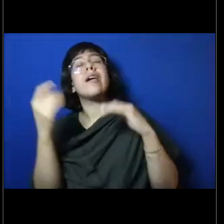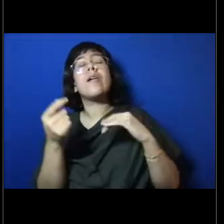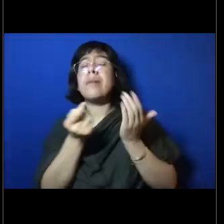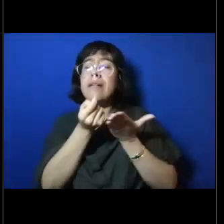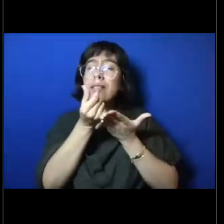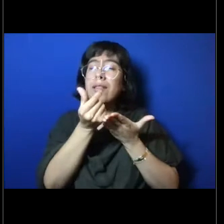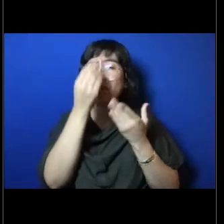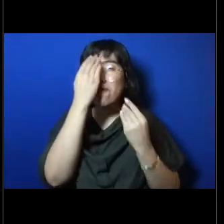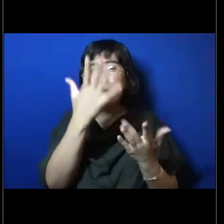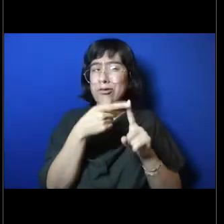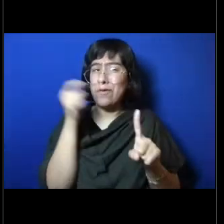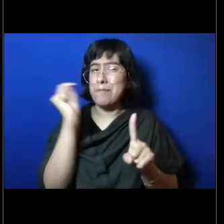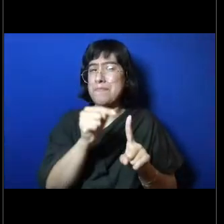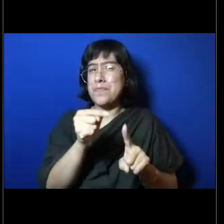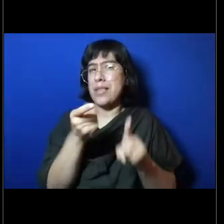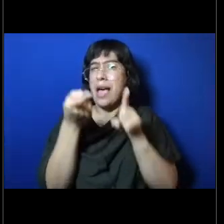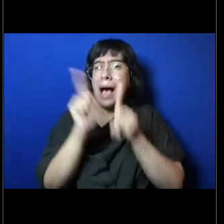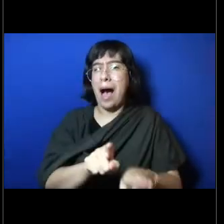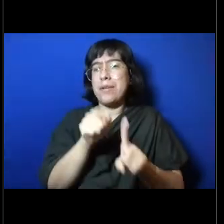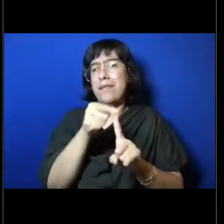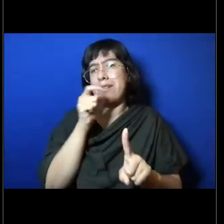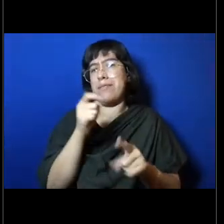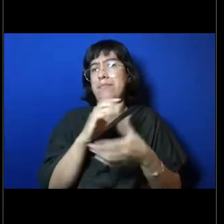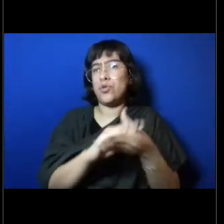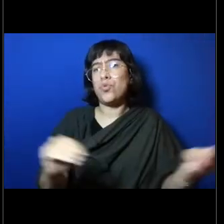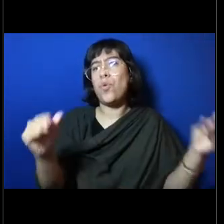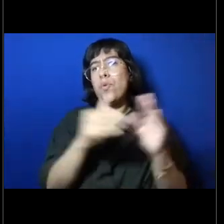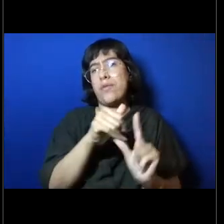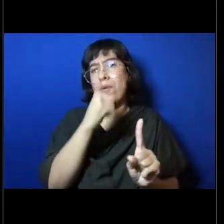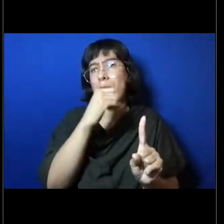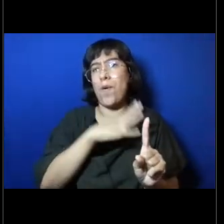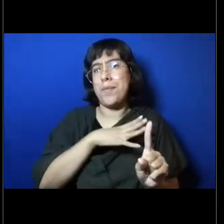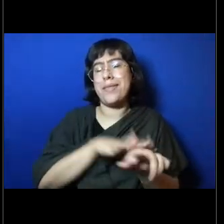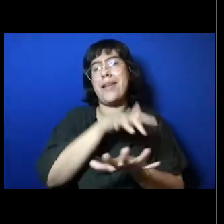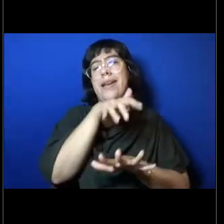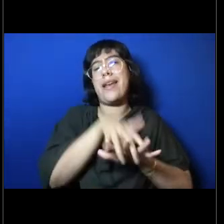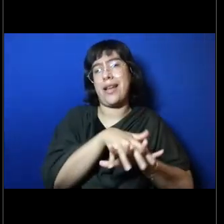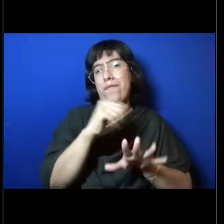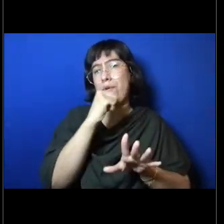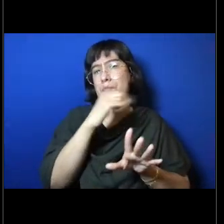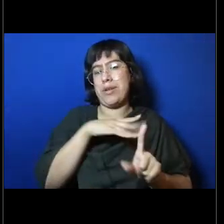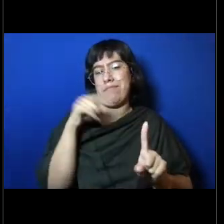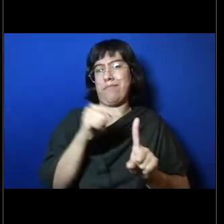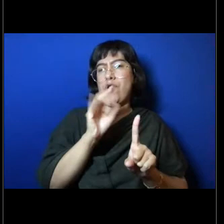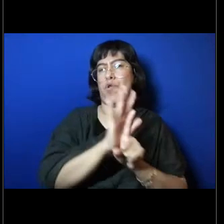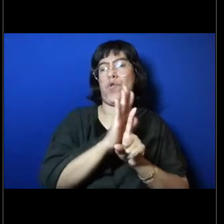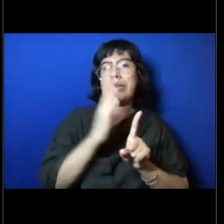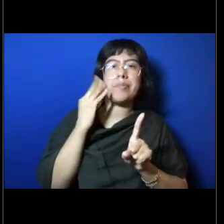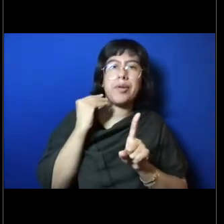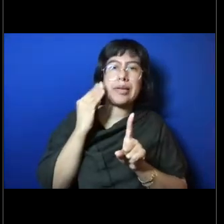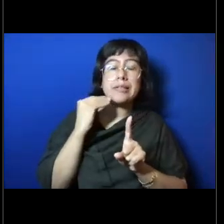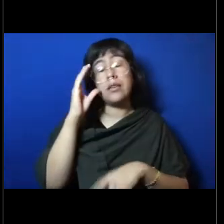from this woman directly about her experiences there. But it's a really compelling book,